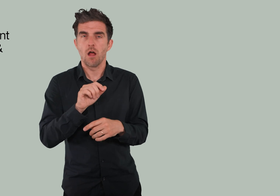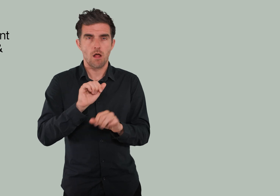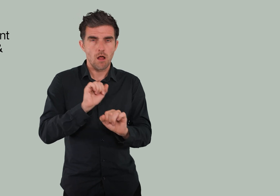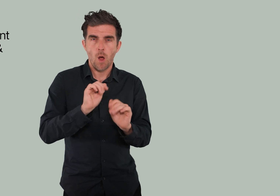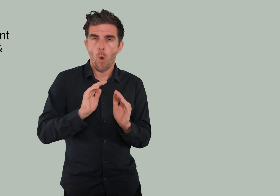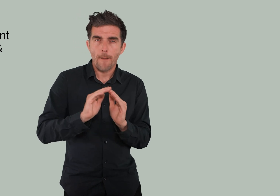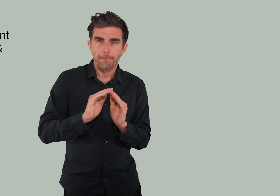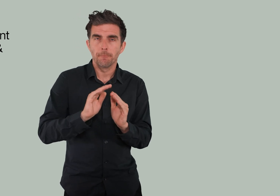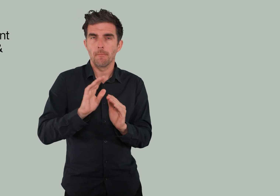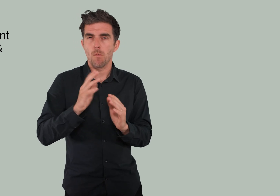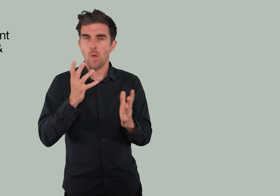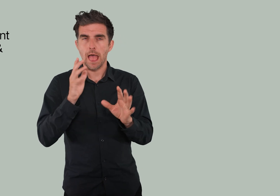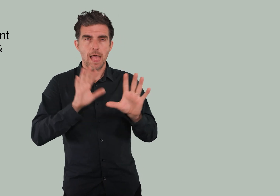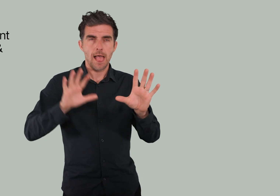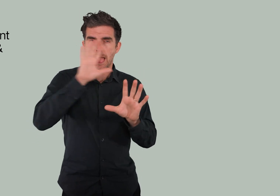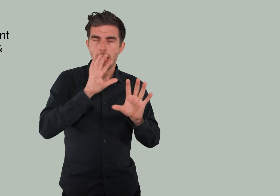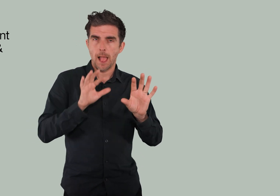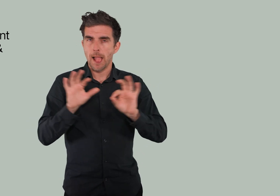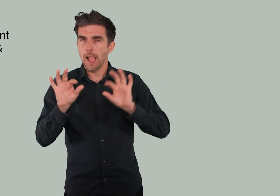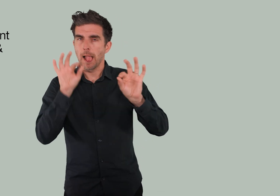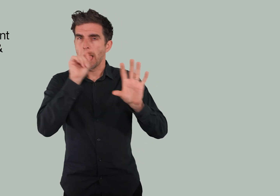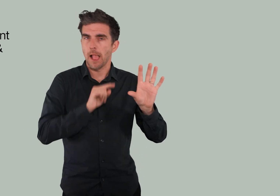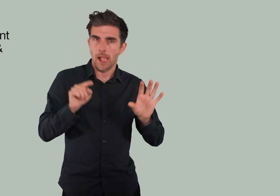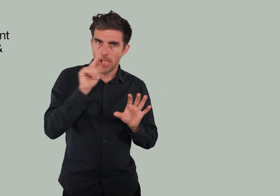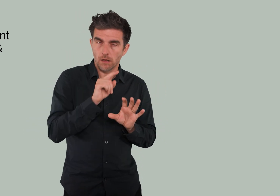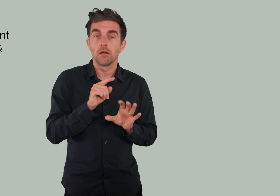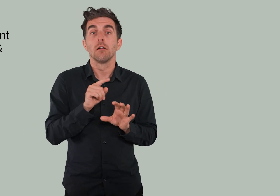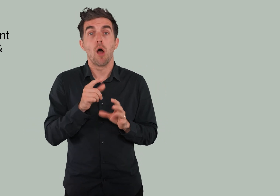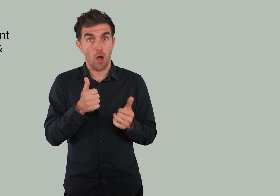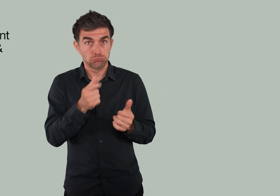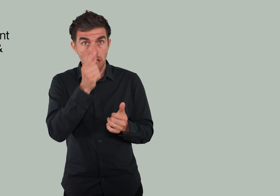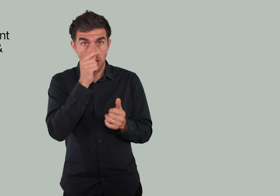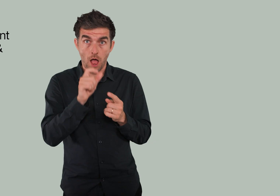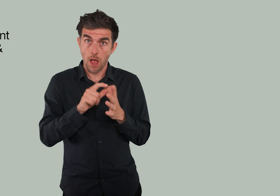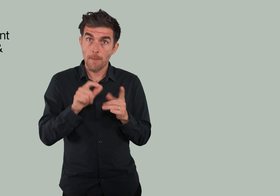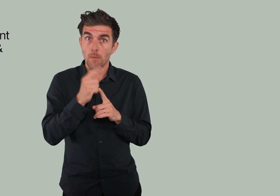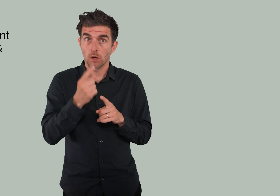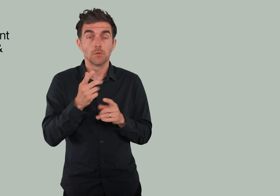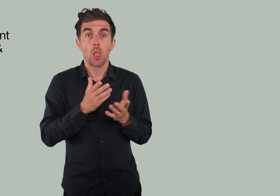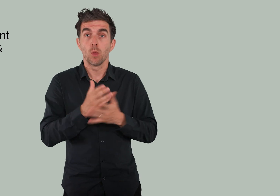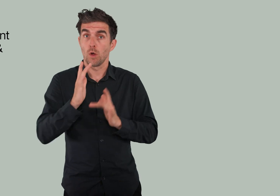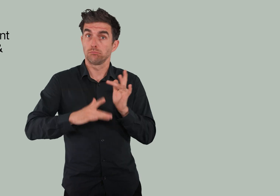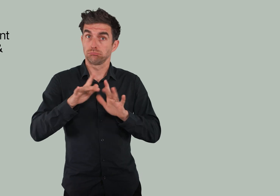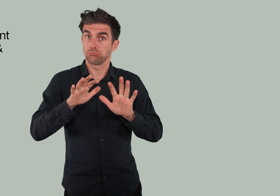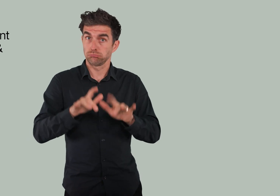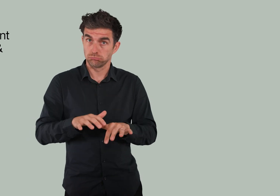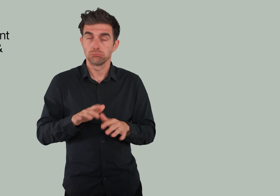(based on their home address being in a select number of post codes) the option of completing the PIP1 form digitally so we